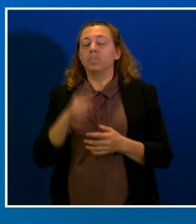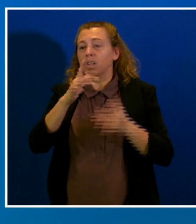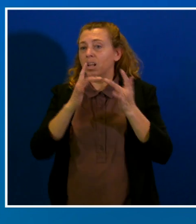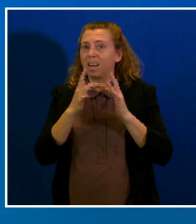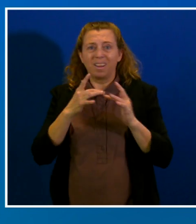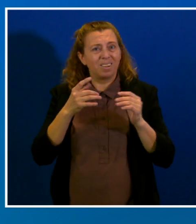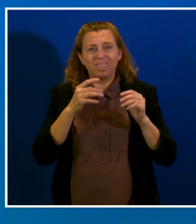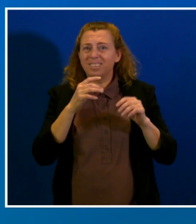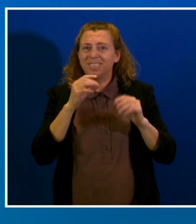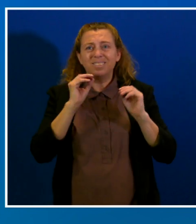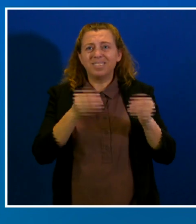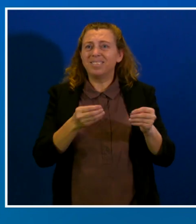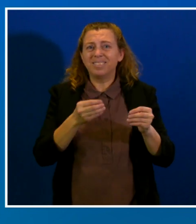for scheduling assistance.